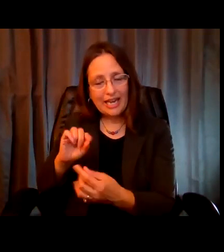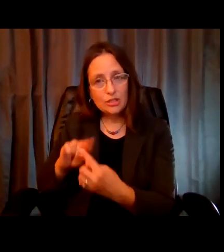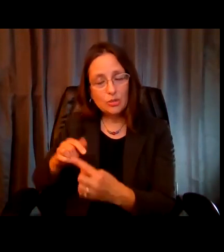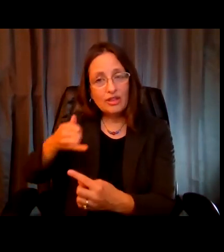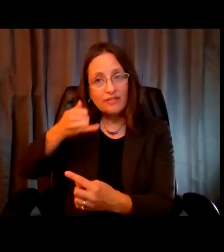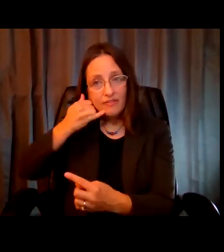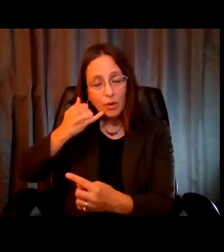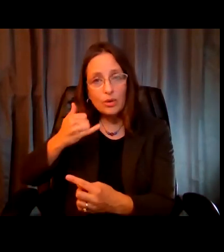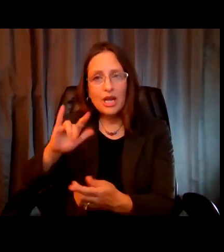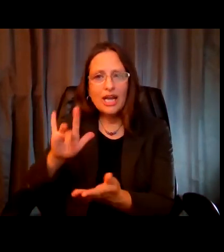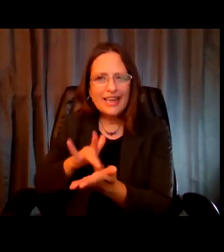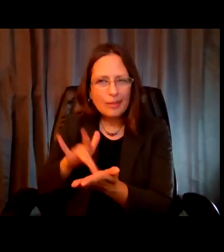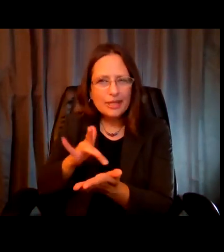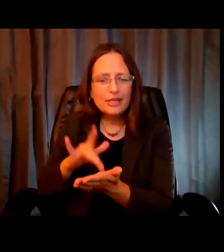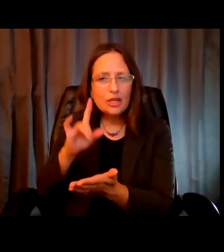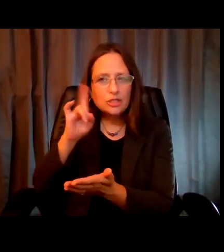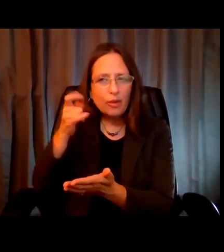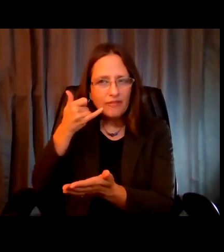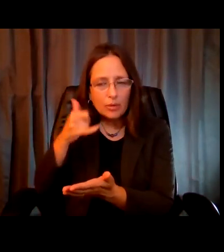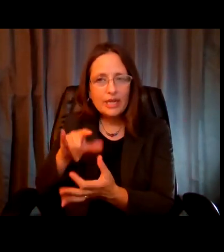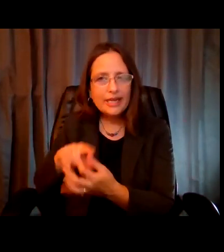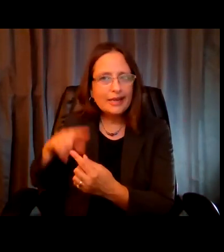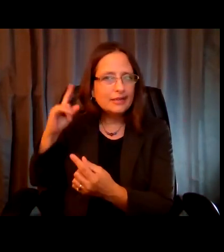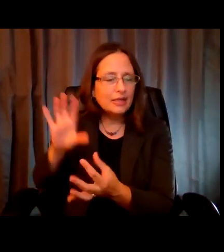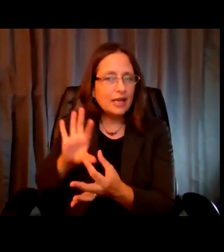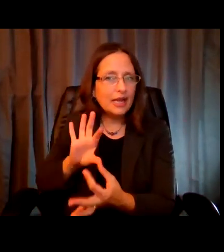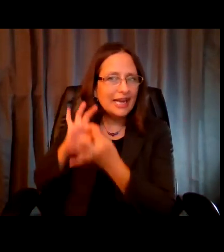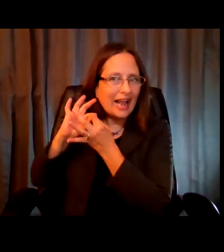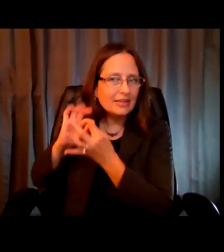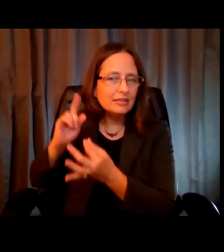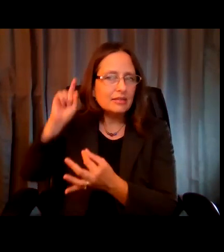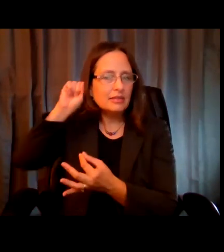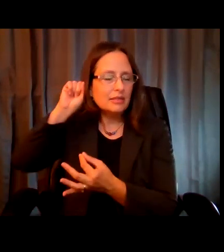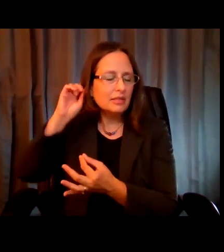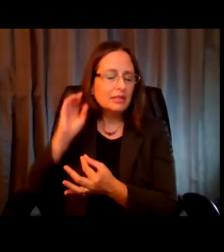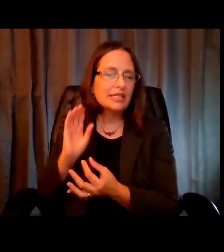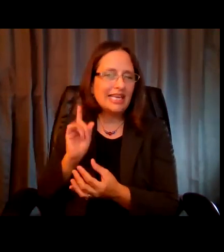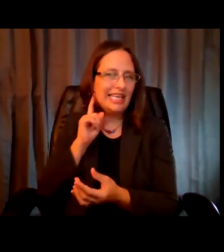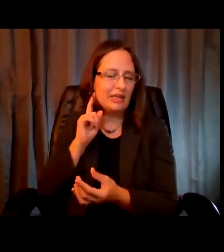had to make it better so for the next one, I contacted the office three weeks in advance,